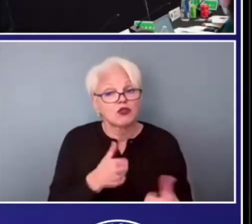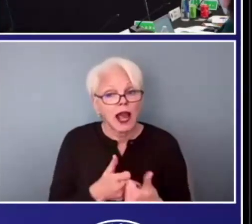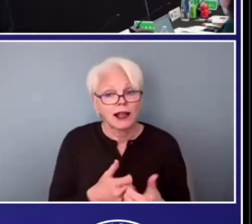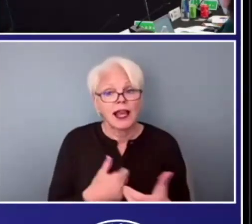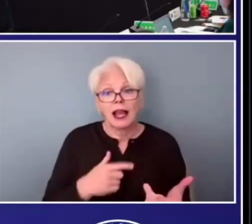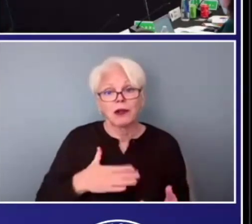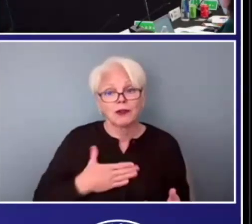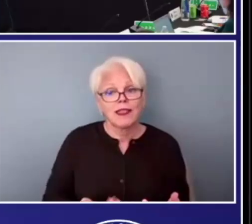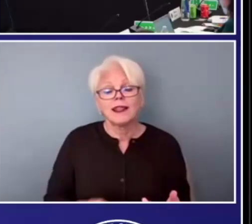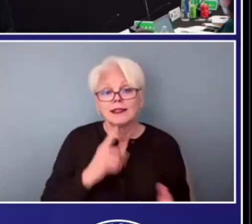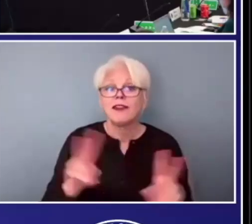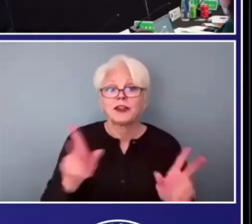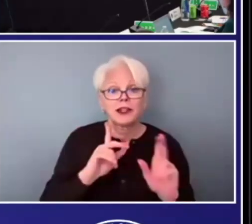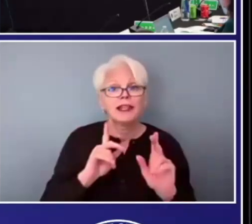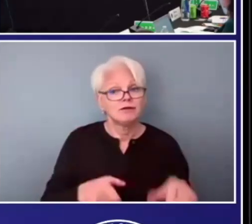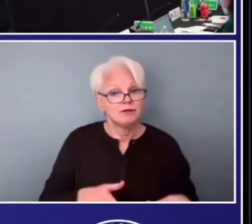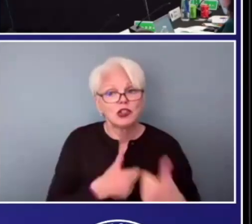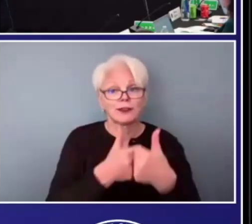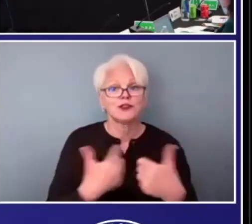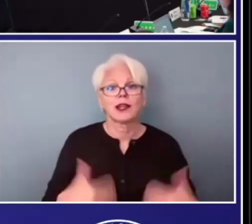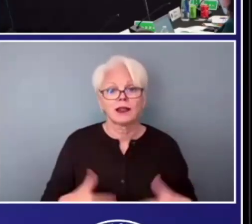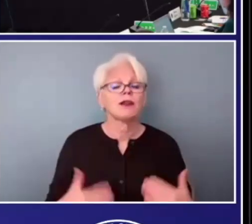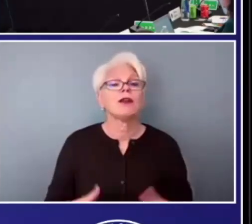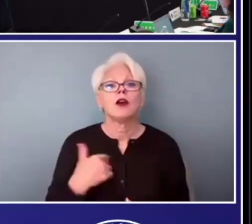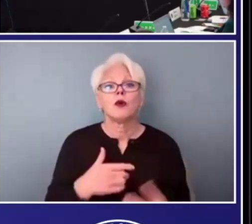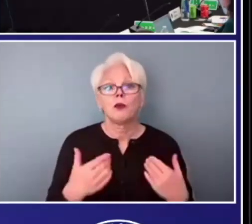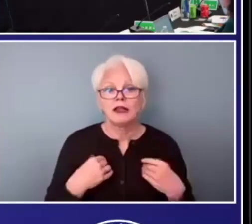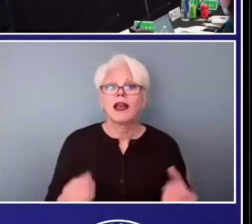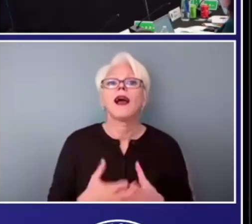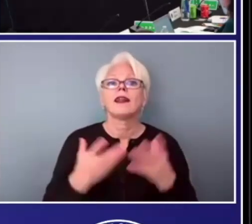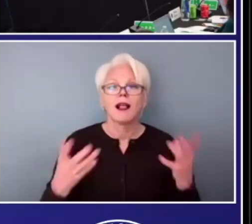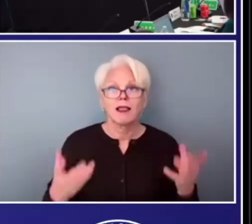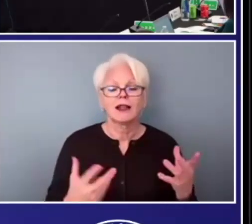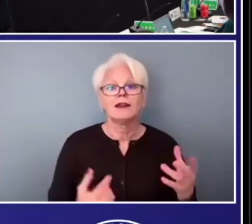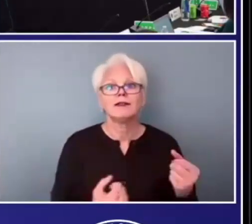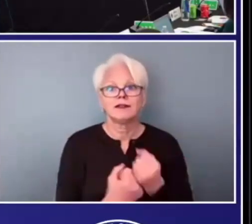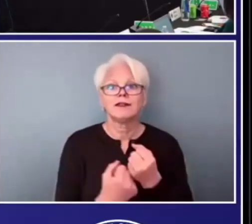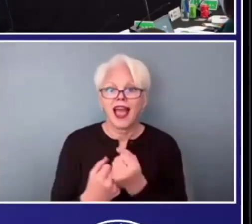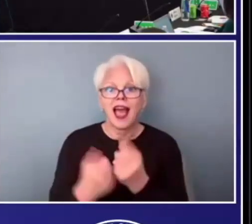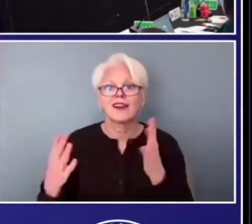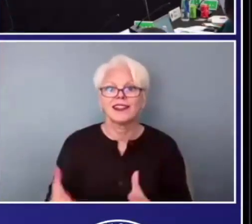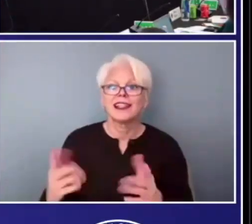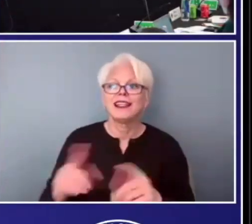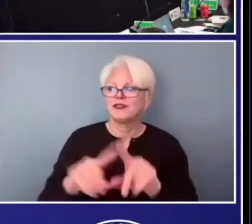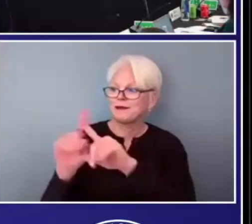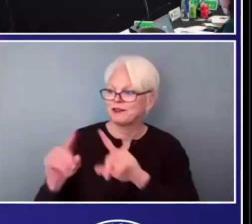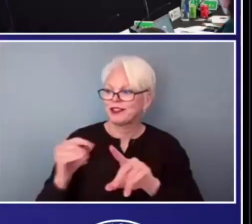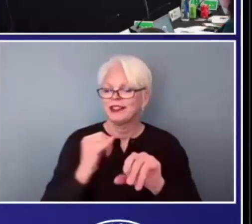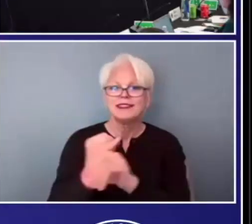We have had robust advocacy from institutions and from stakeholder groups,